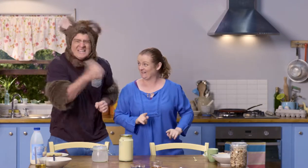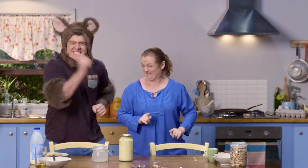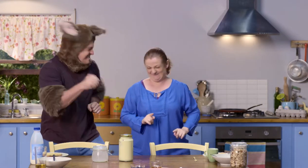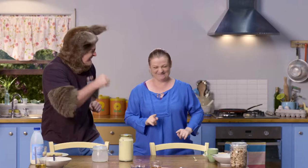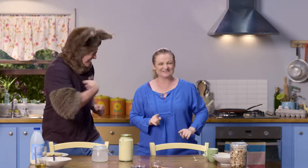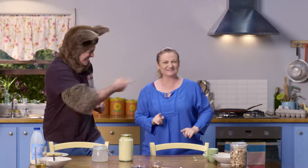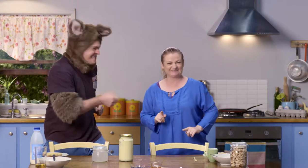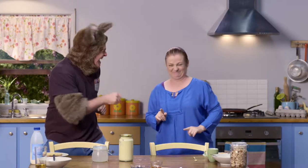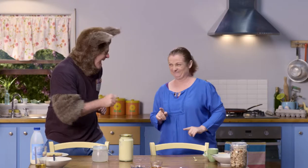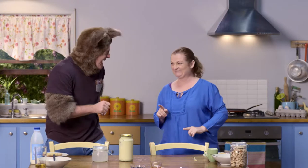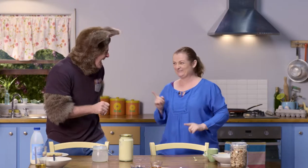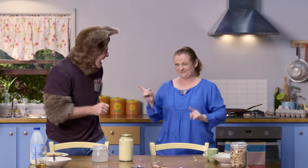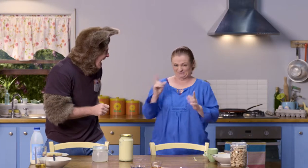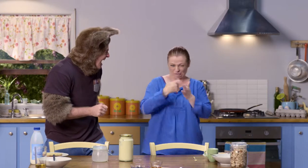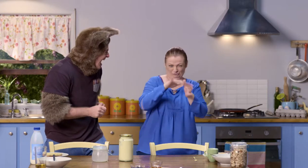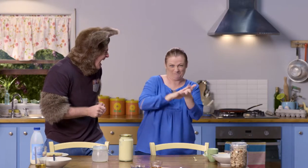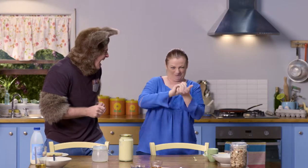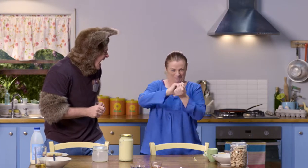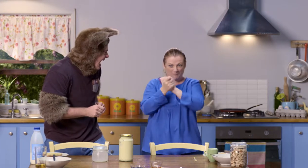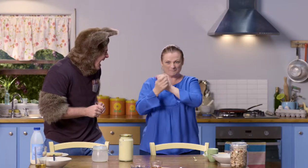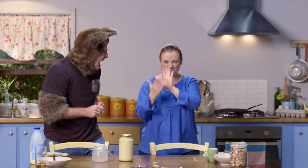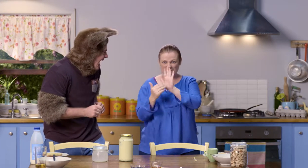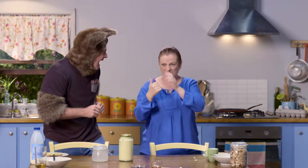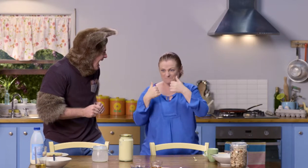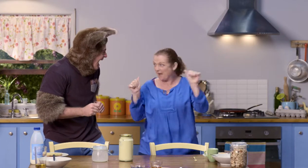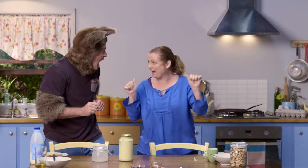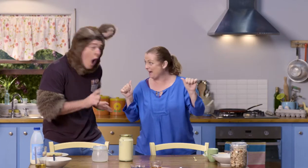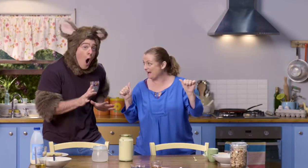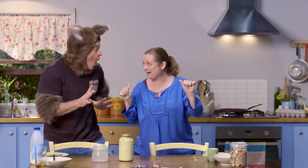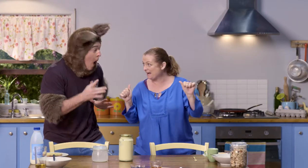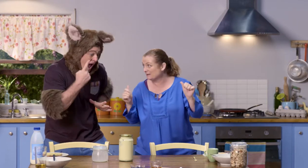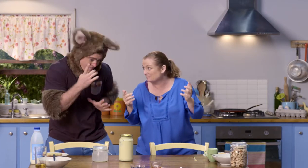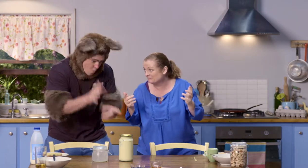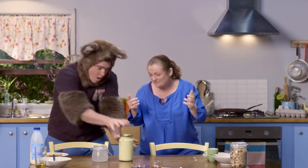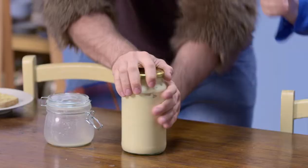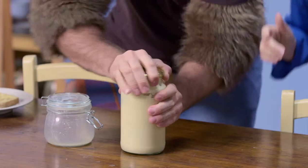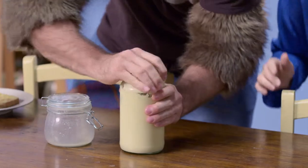Yeah. Let's see if the cream has turned into butter. OK.